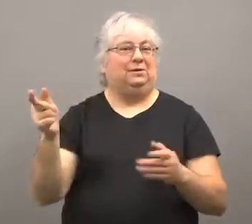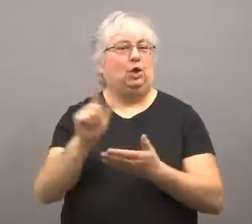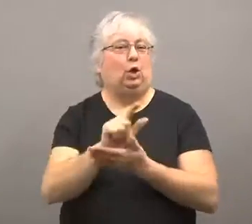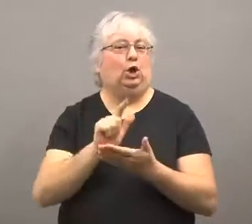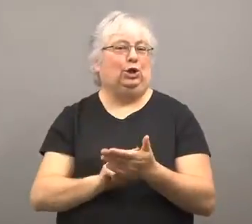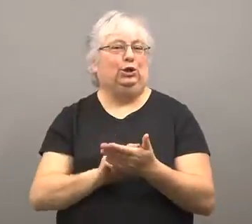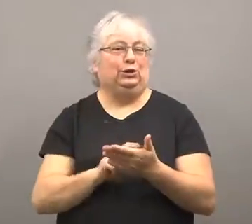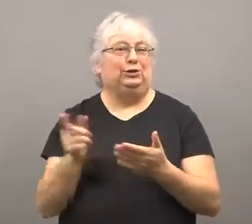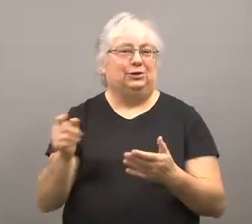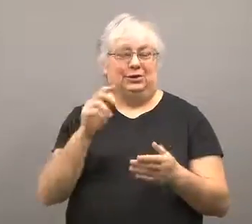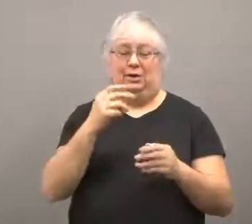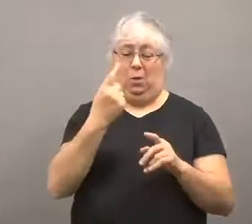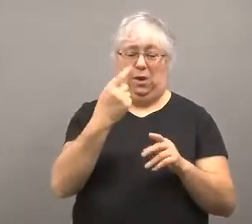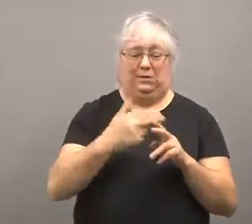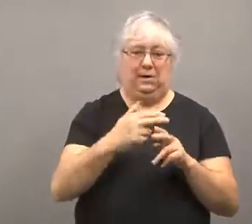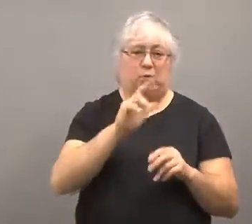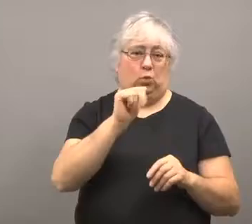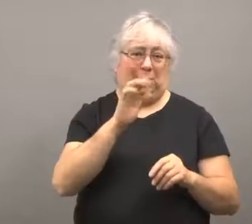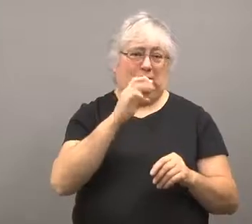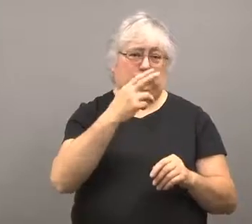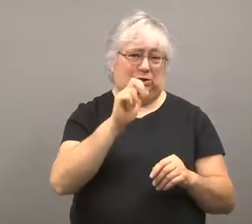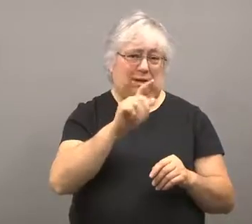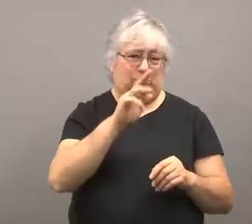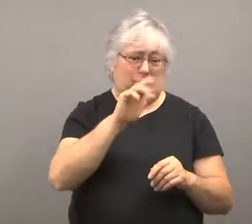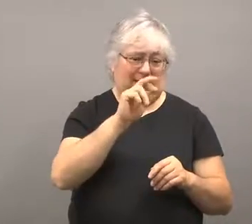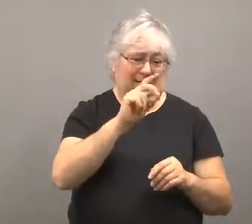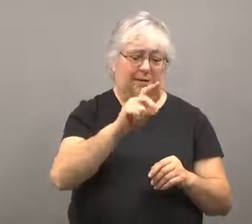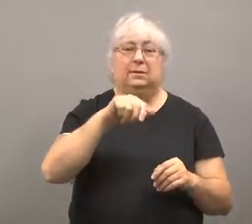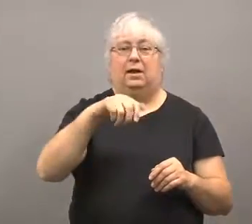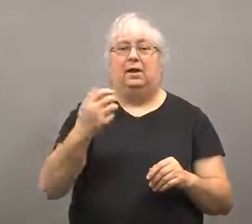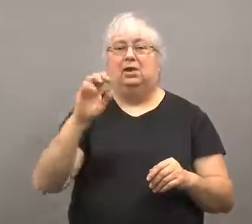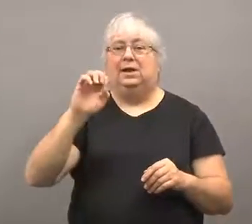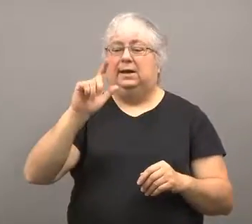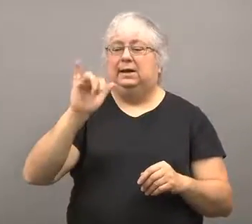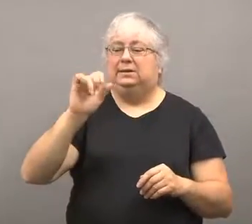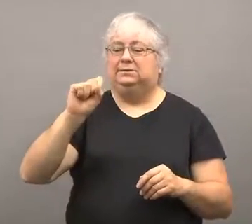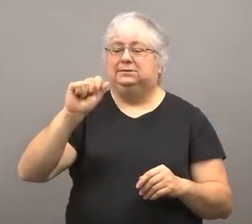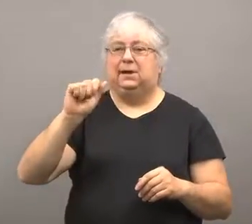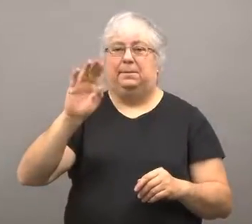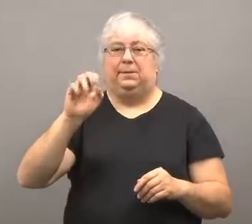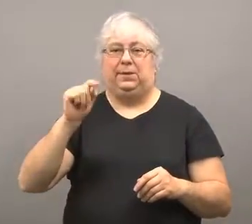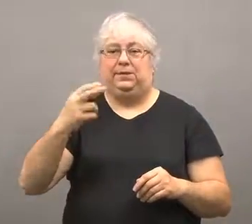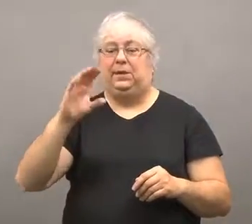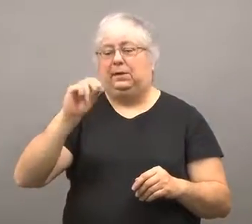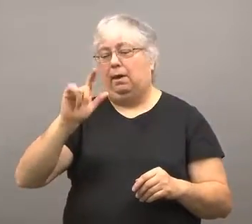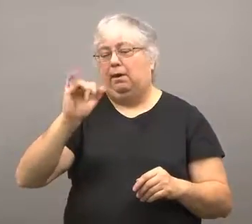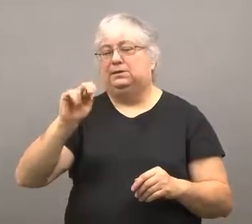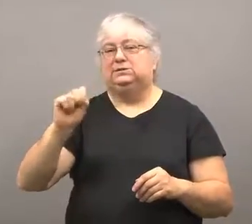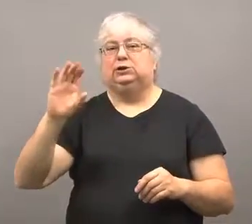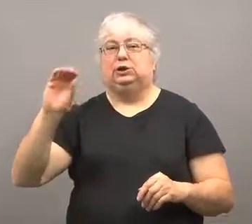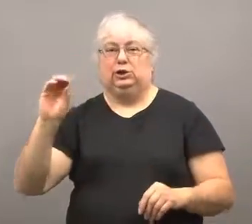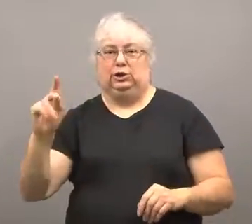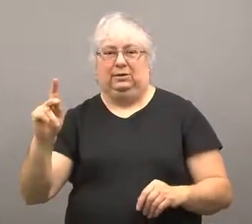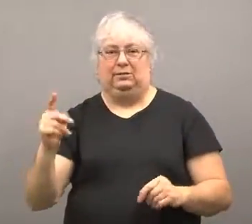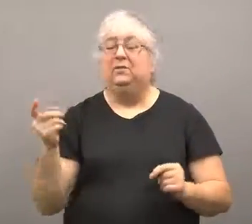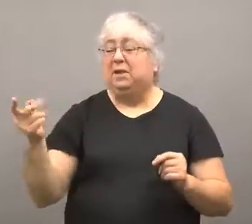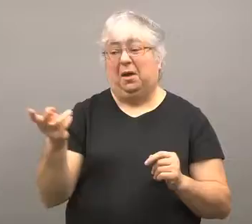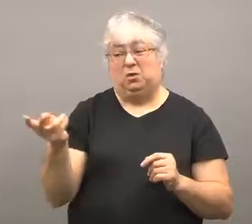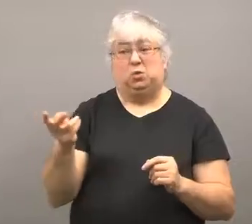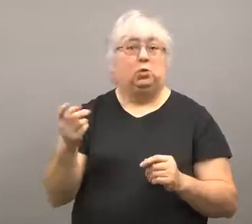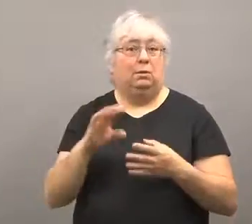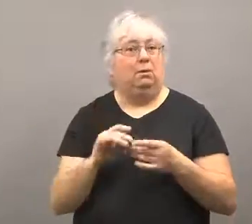as attorneys. They are Rachel Brand and Elisabeth Collins Cook.